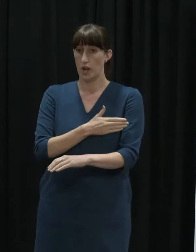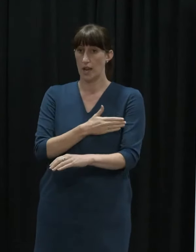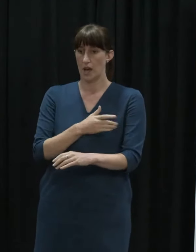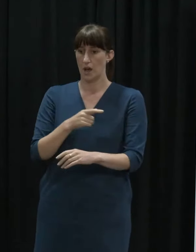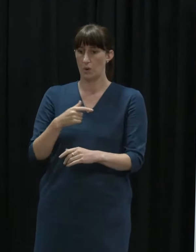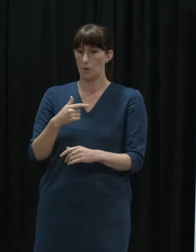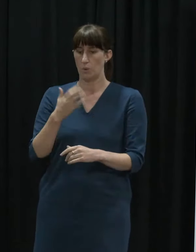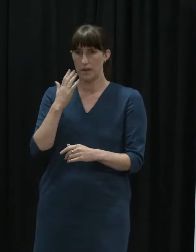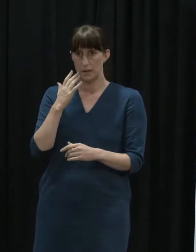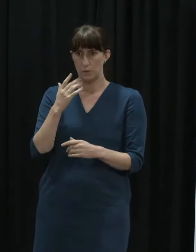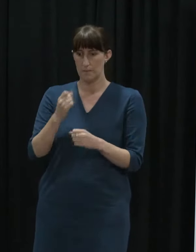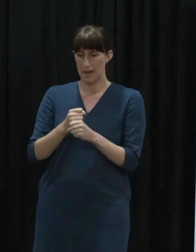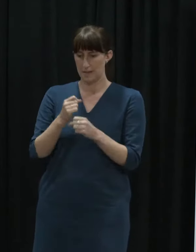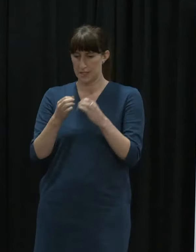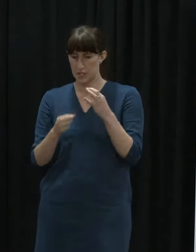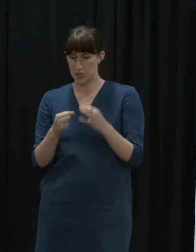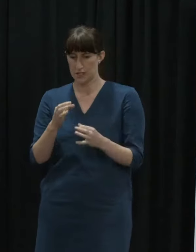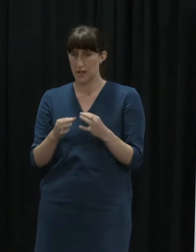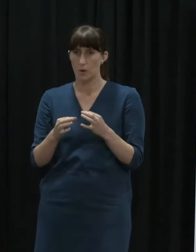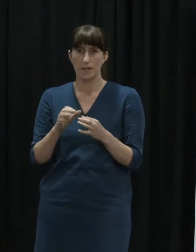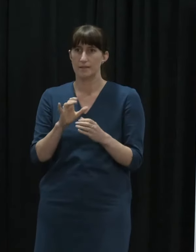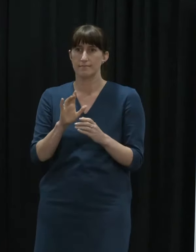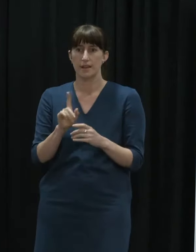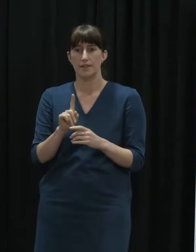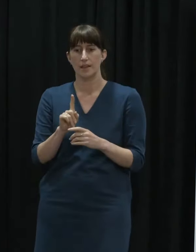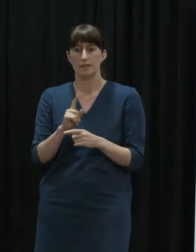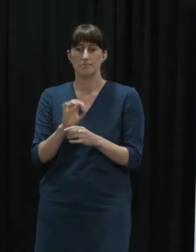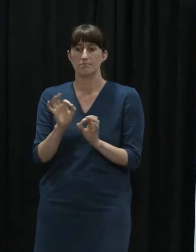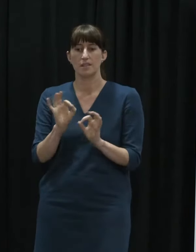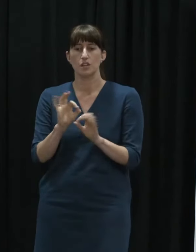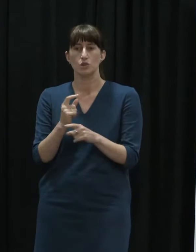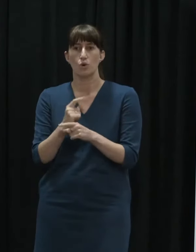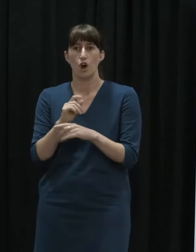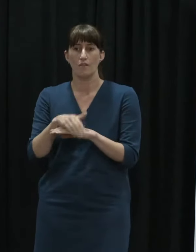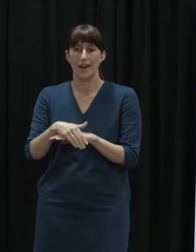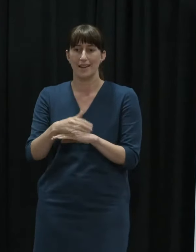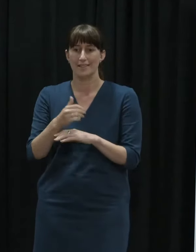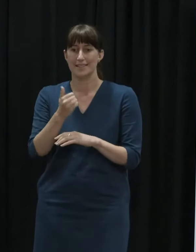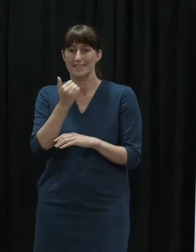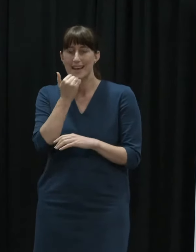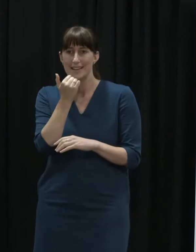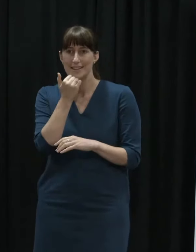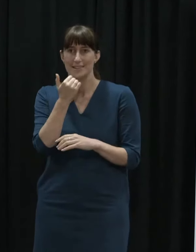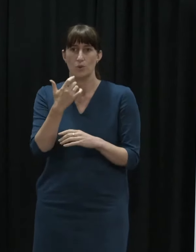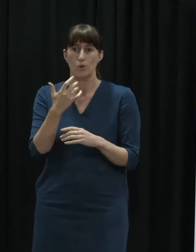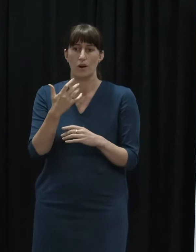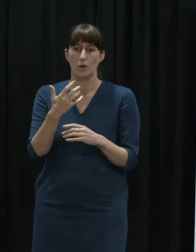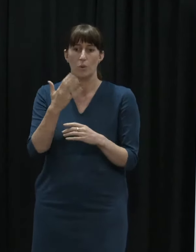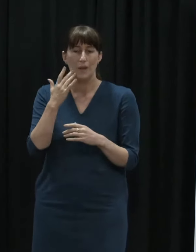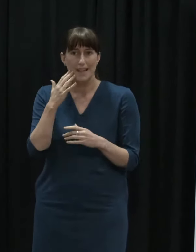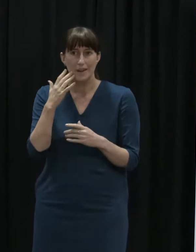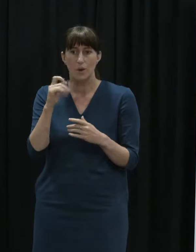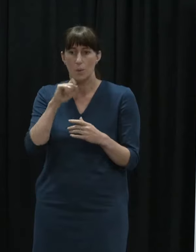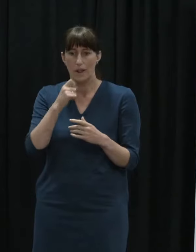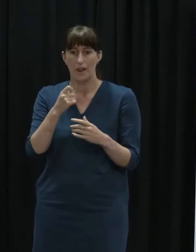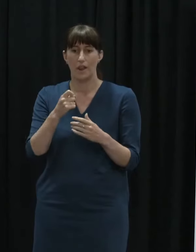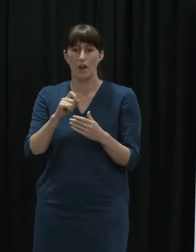It is fair to say when we were considering in the early days, and no set decision was made